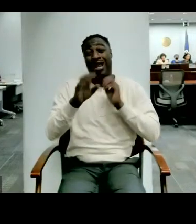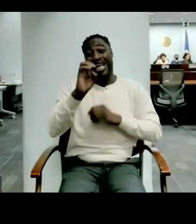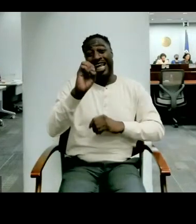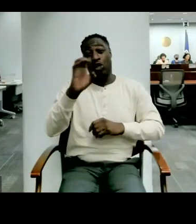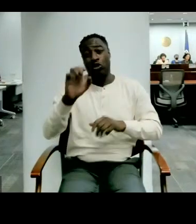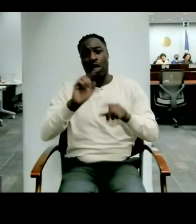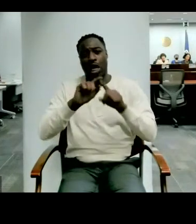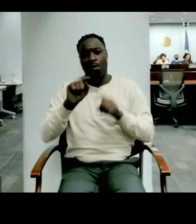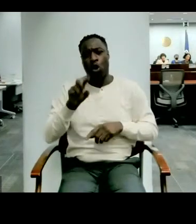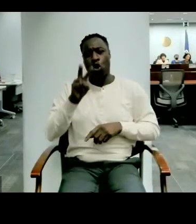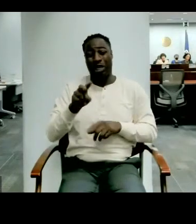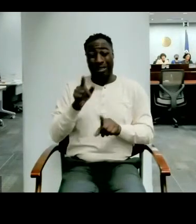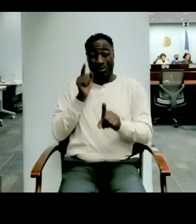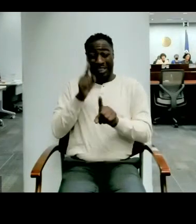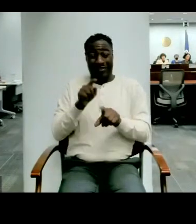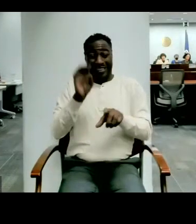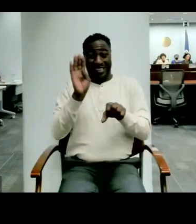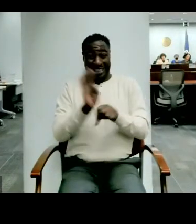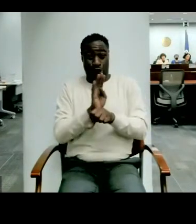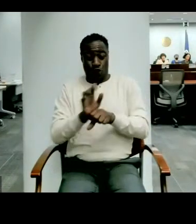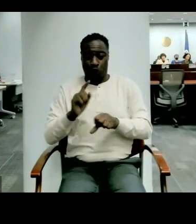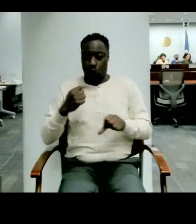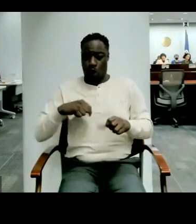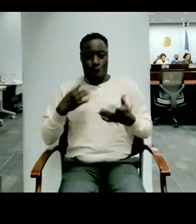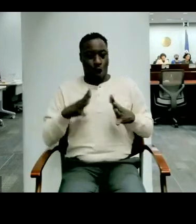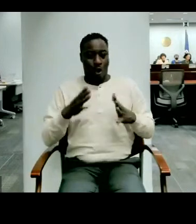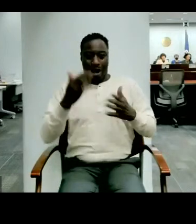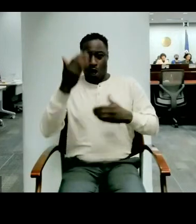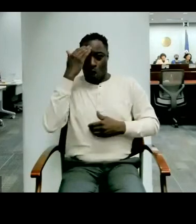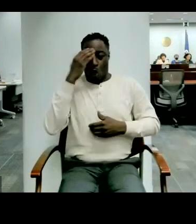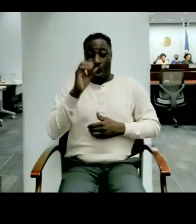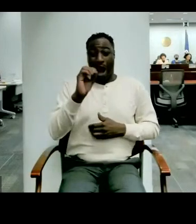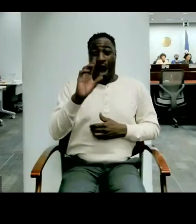the industries where we already know it's very clear that occupational segregation